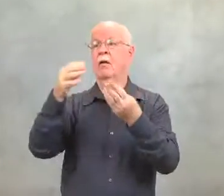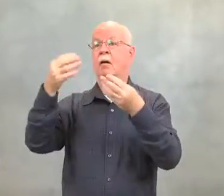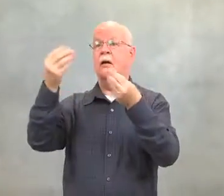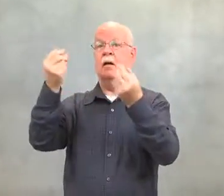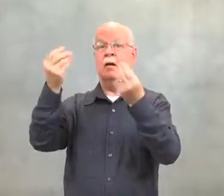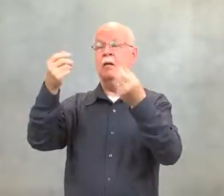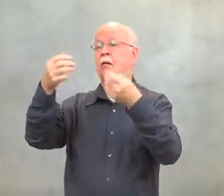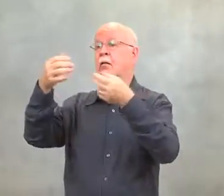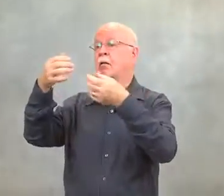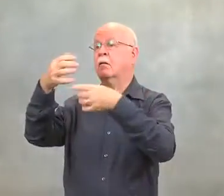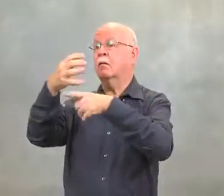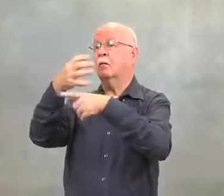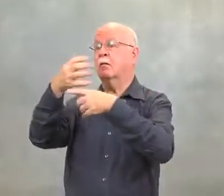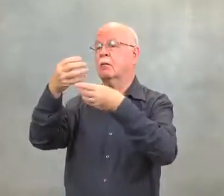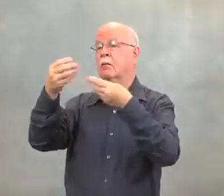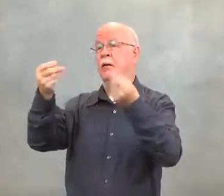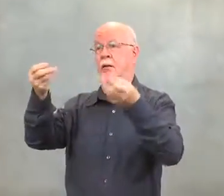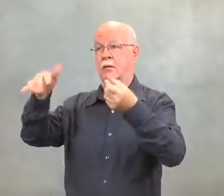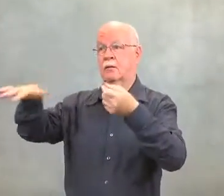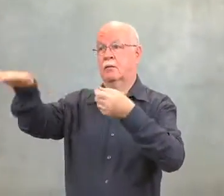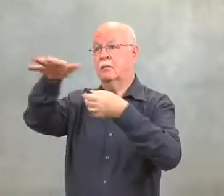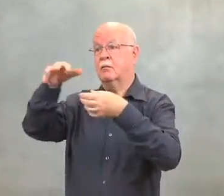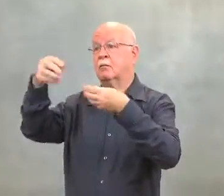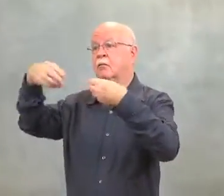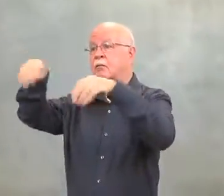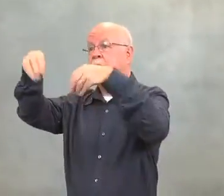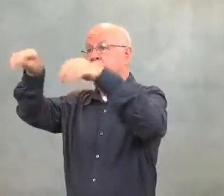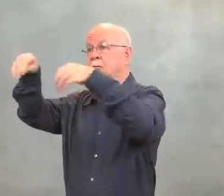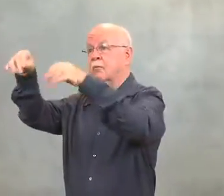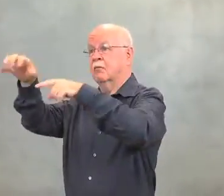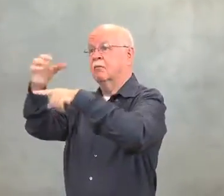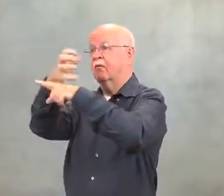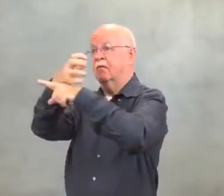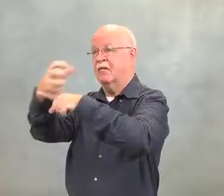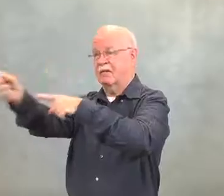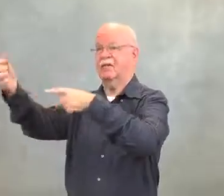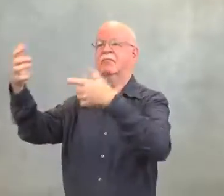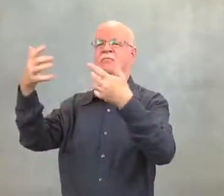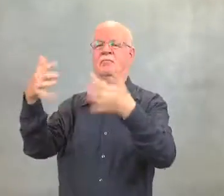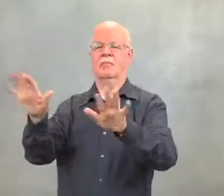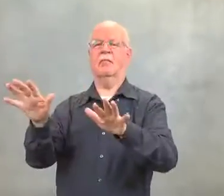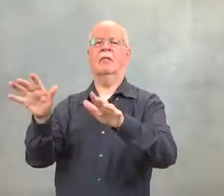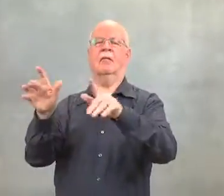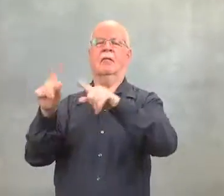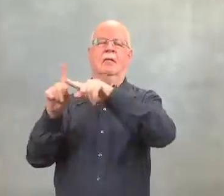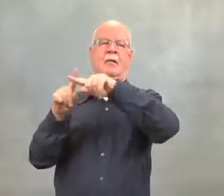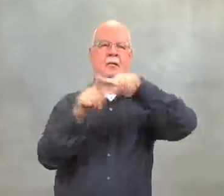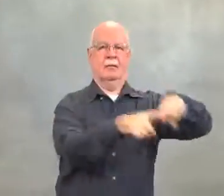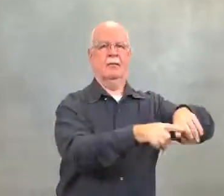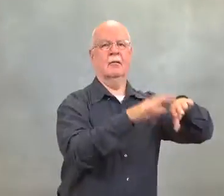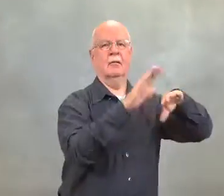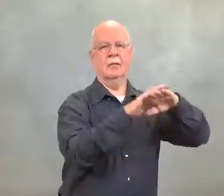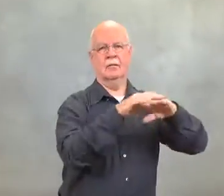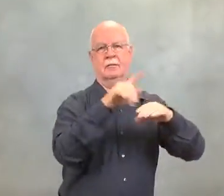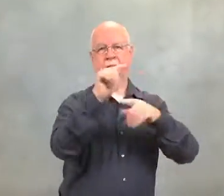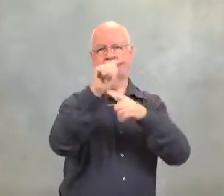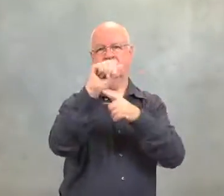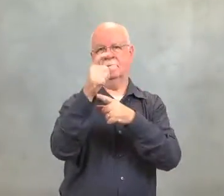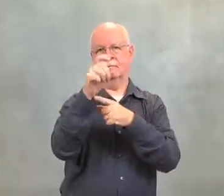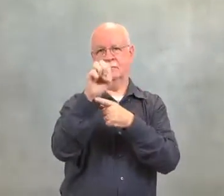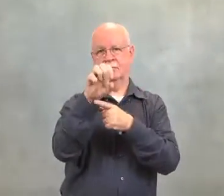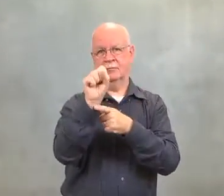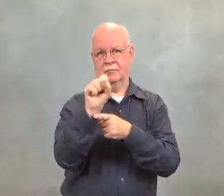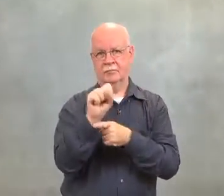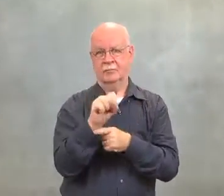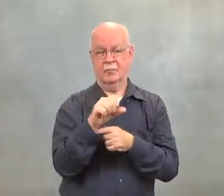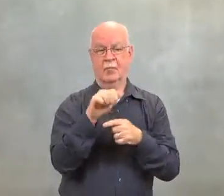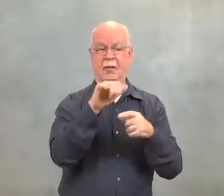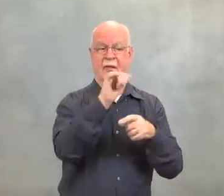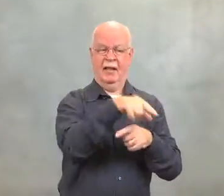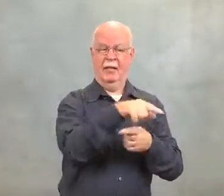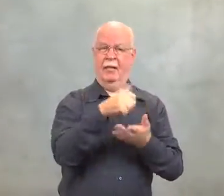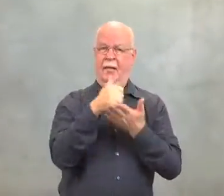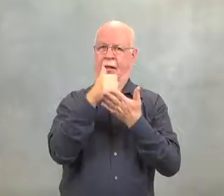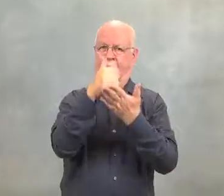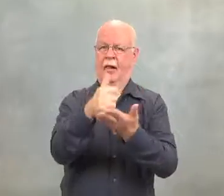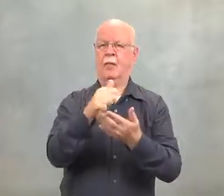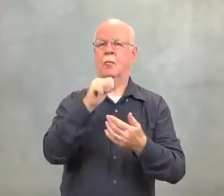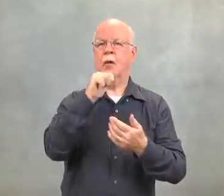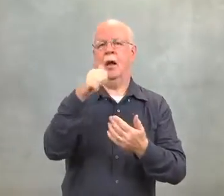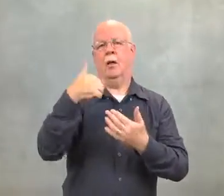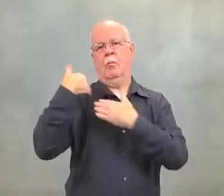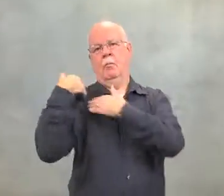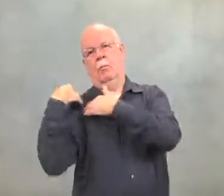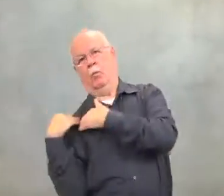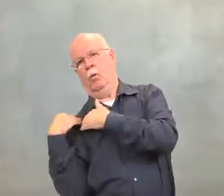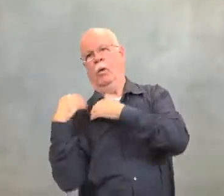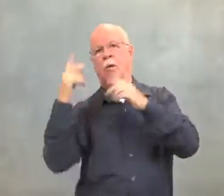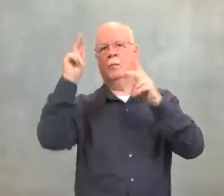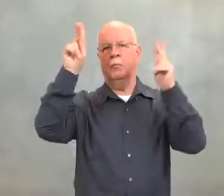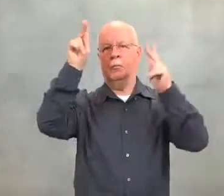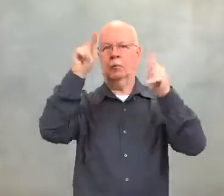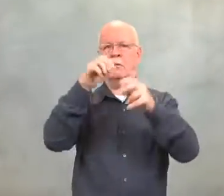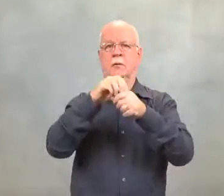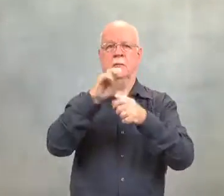Once the lands were sold, the school then relied on taxes.